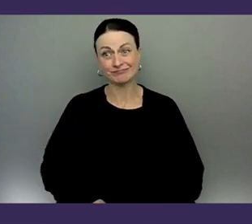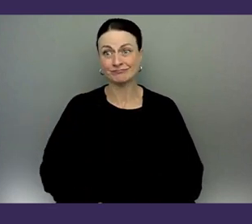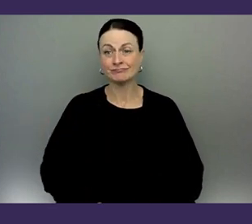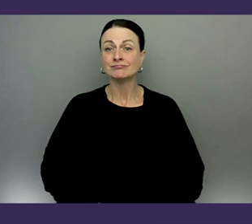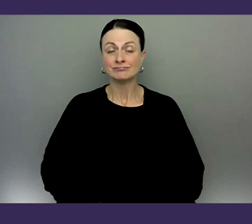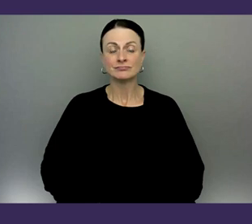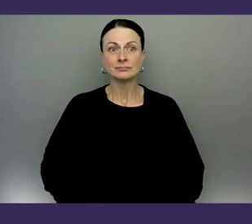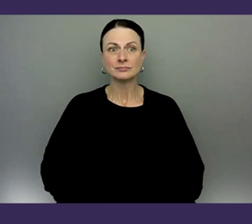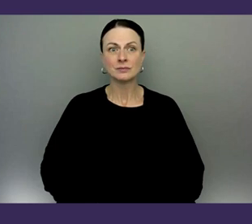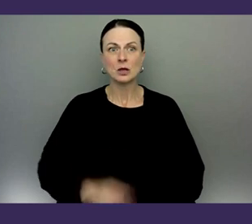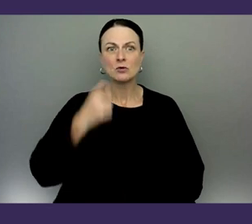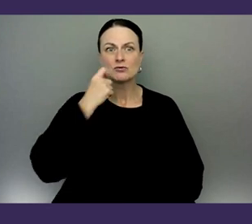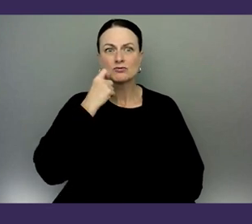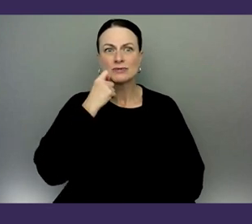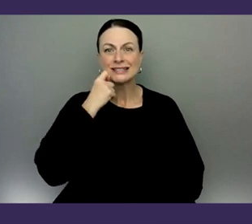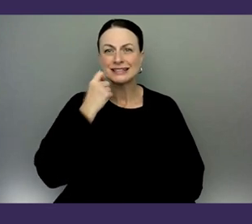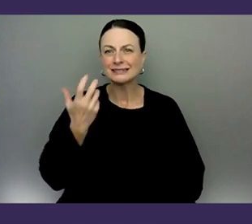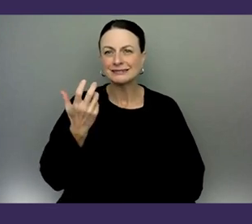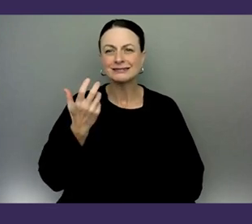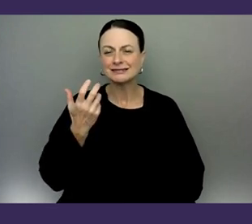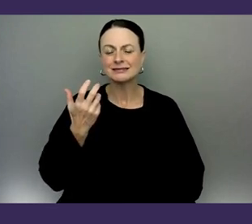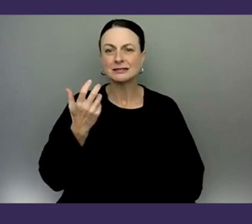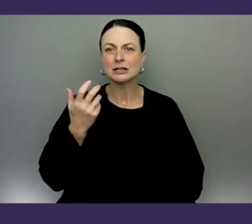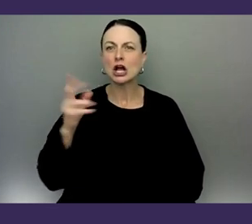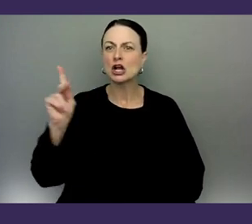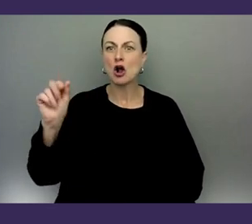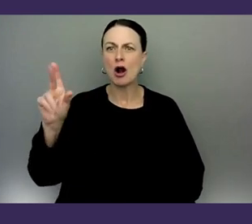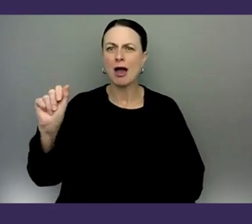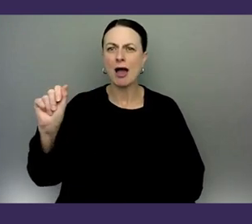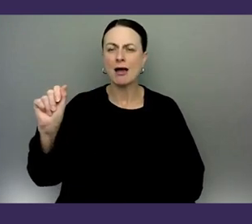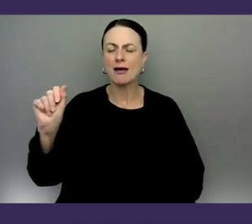Recently, Karla had to have a minor medical procedure.